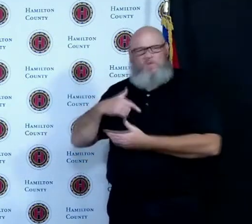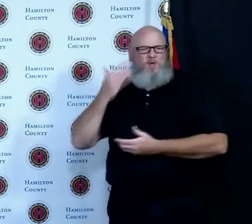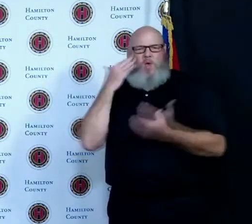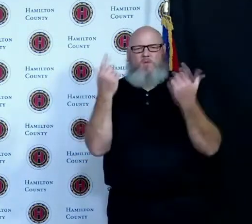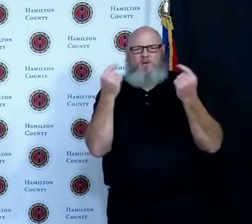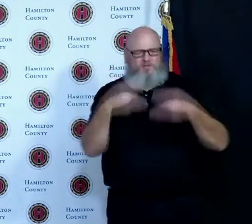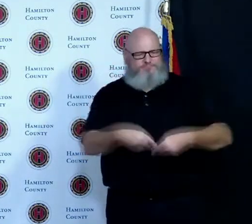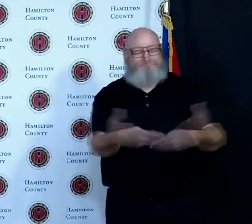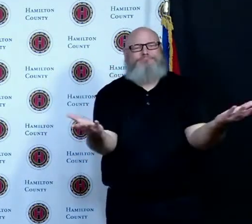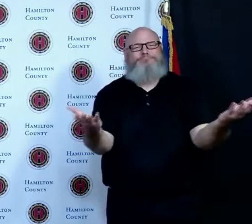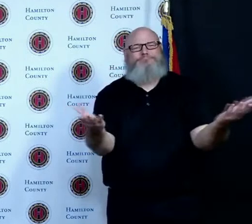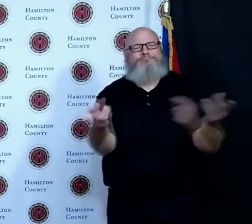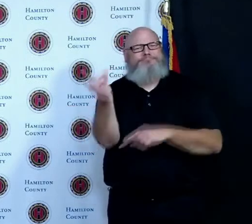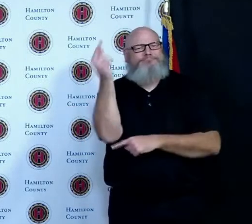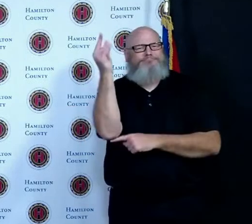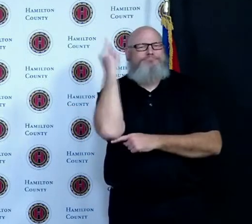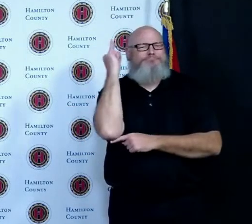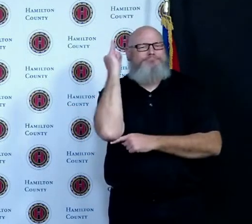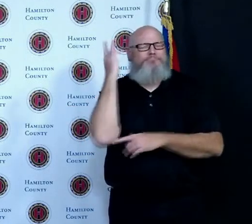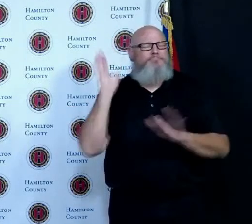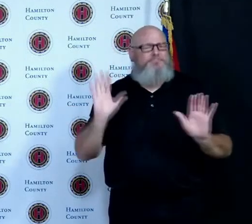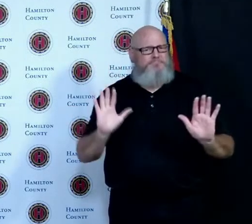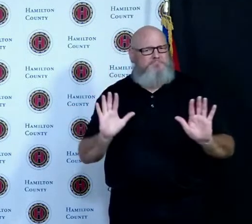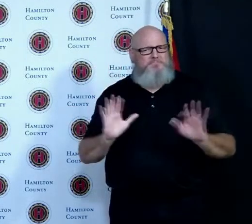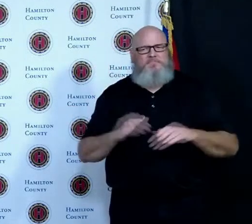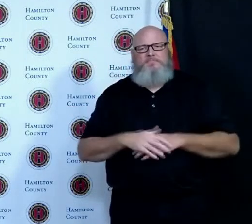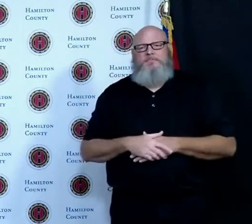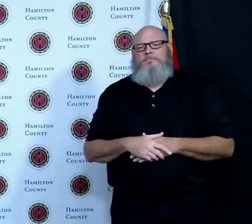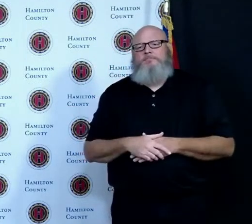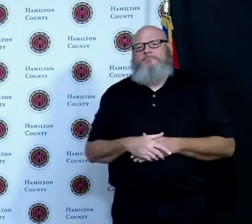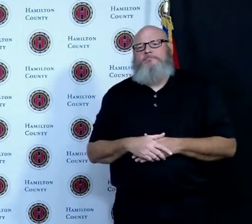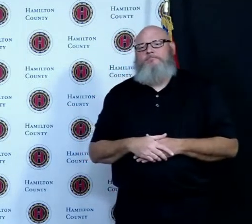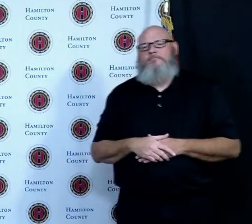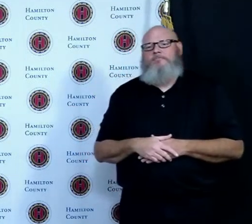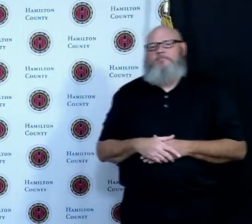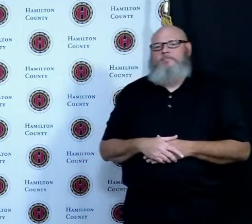David who would you like to ask your question to oh why don't we start with Dr Kesterman